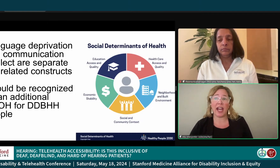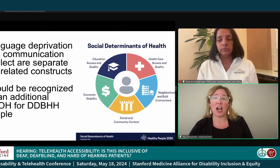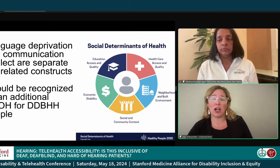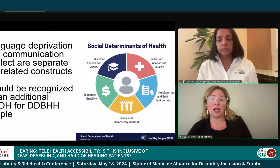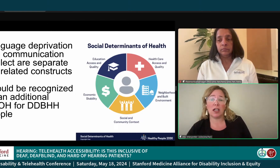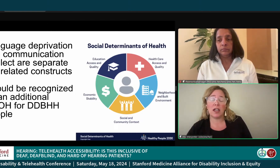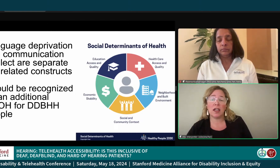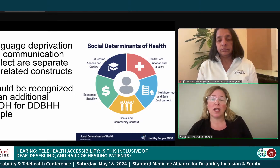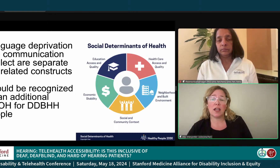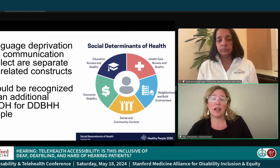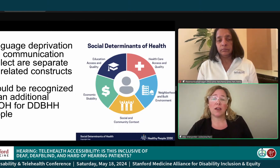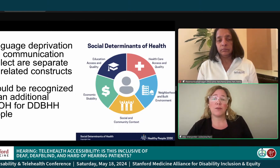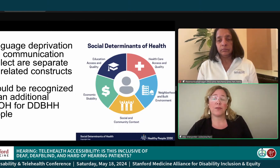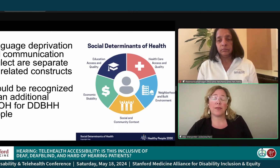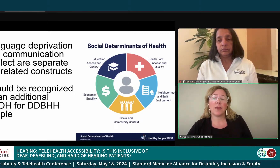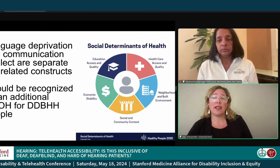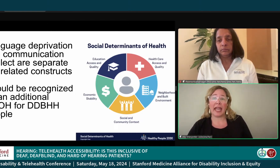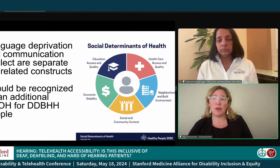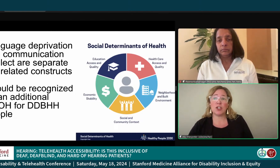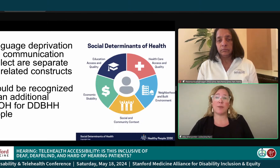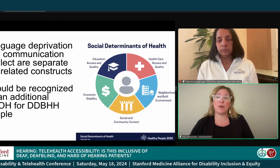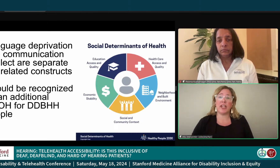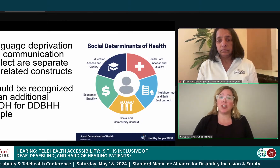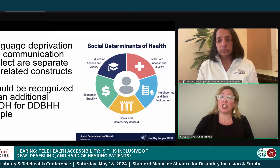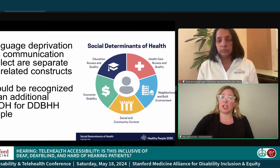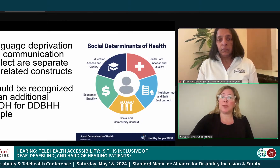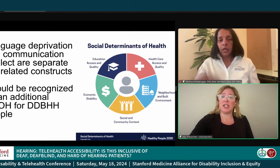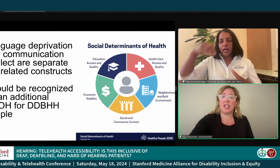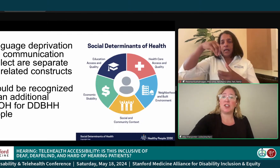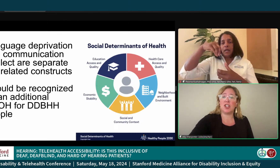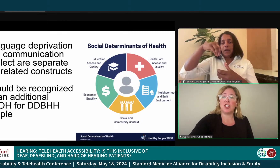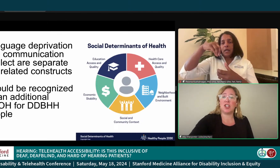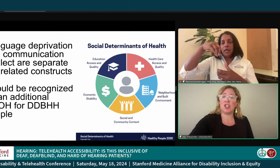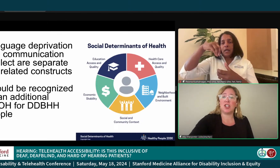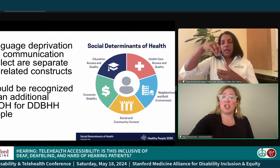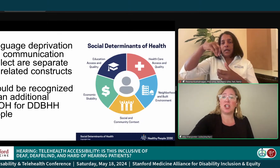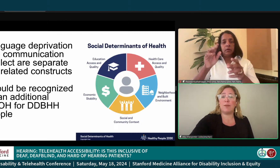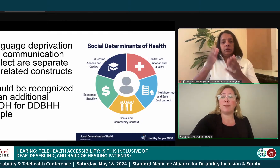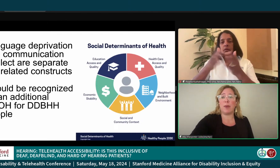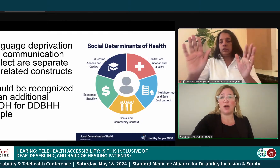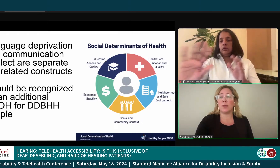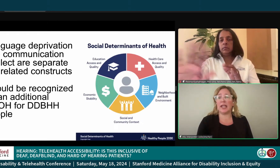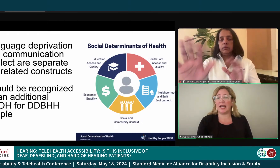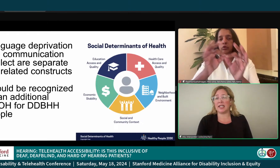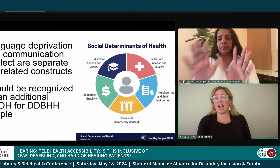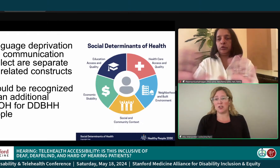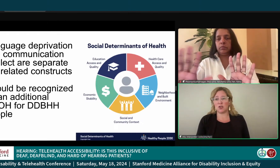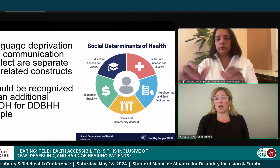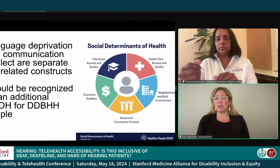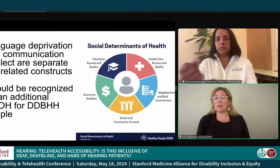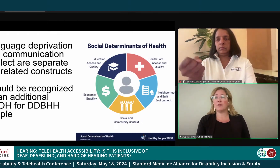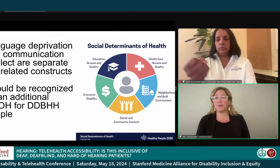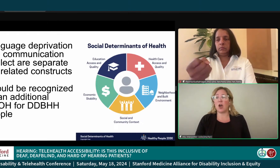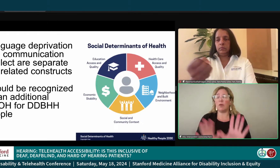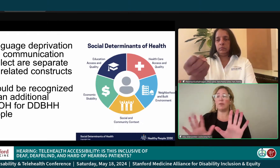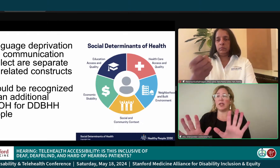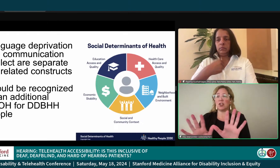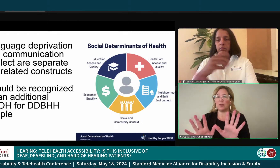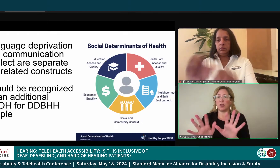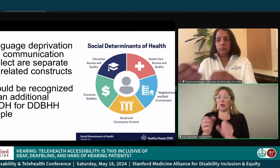care. Language deprivation and communication, separate but related constructs. Interpreter,